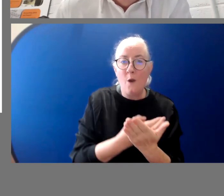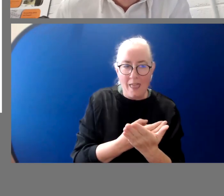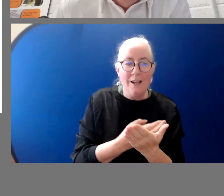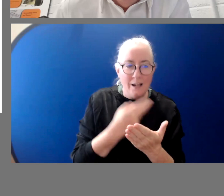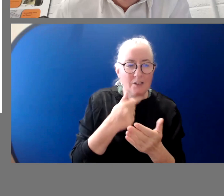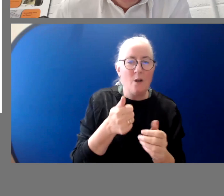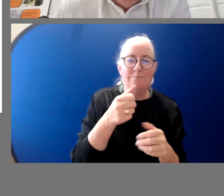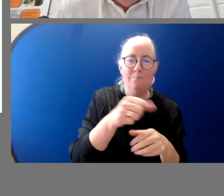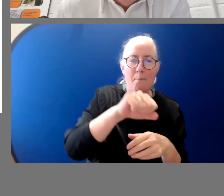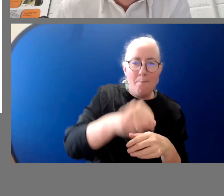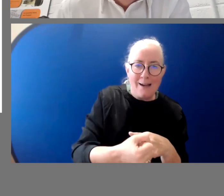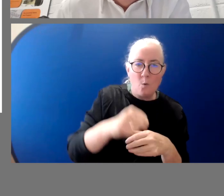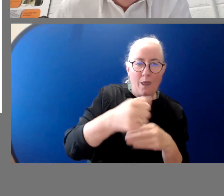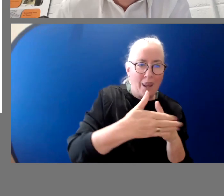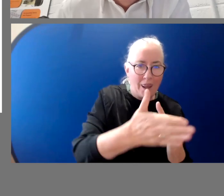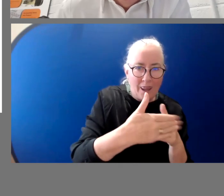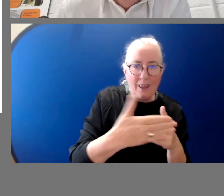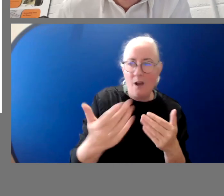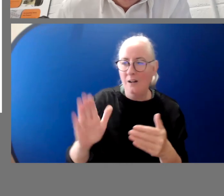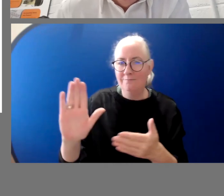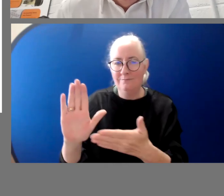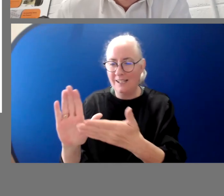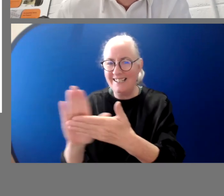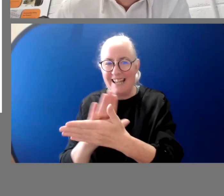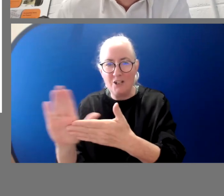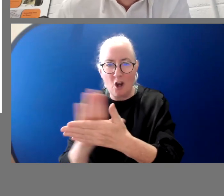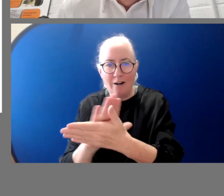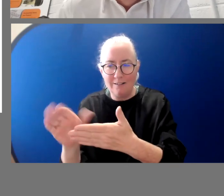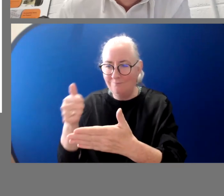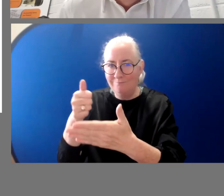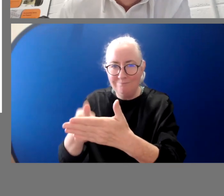are with on a sensor are the most type are the most accessible for users because it doesn't